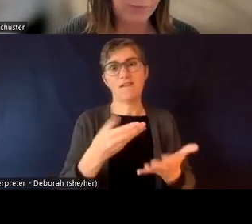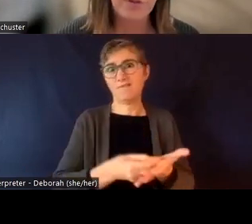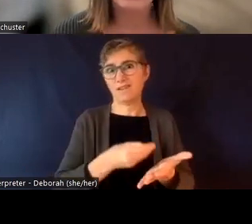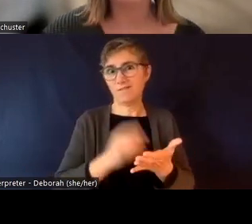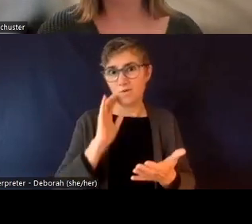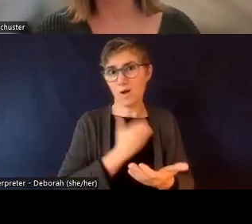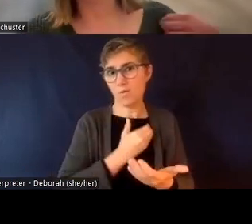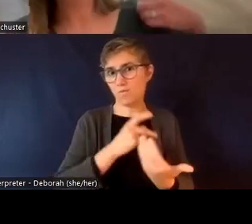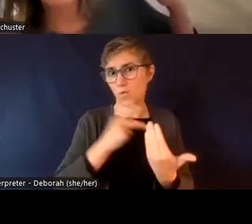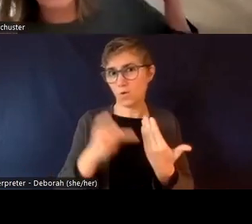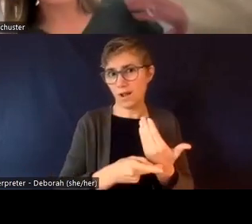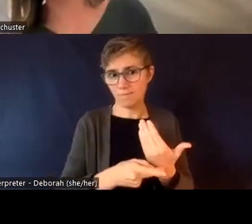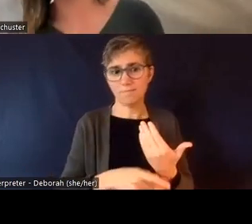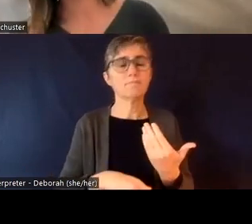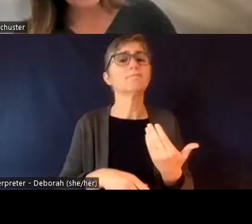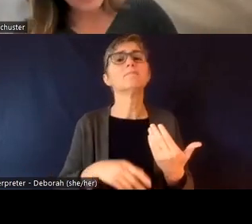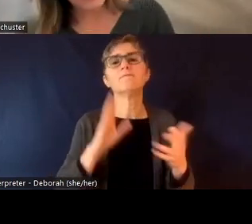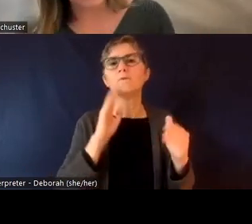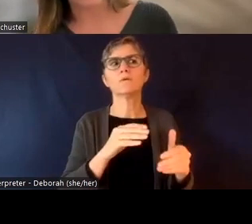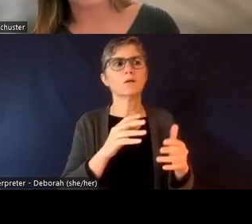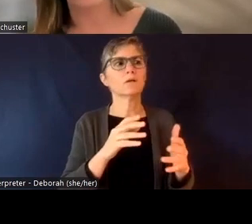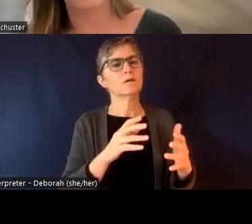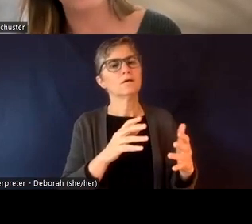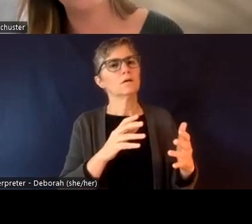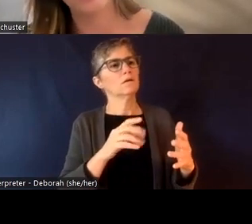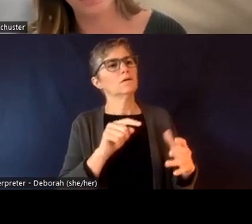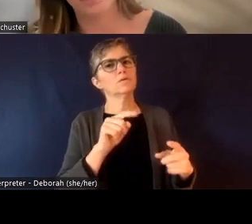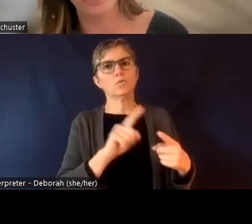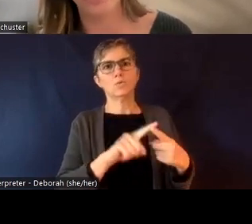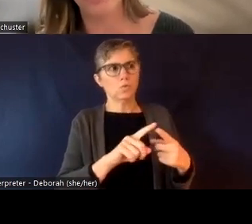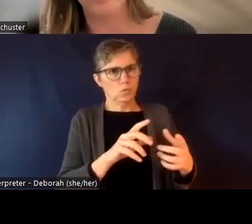focused on improving universal screening for substance use, which I'll be showing you some of